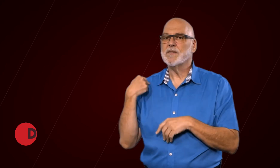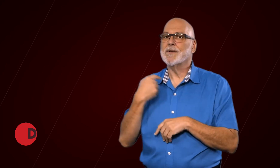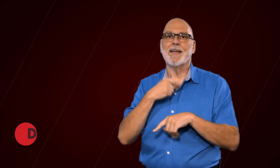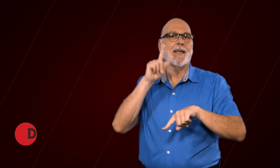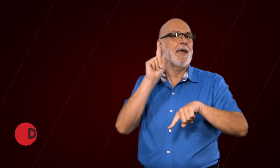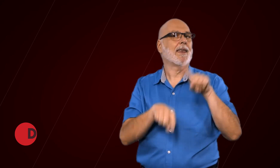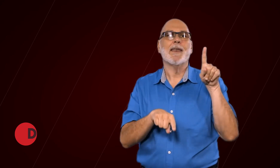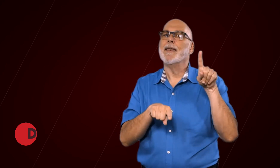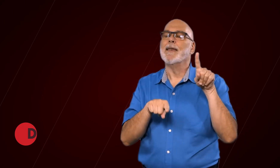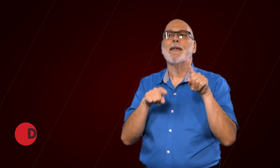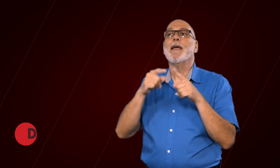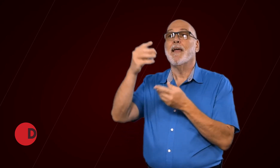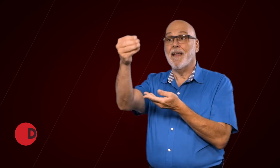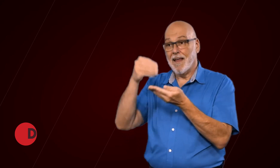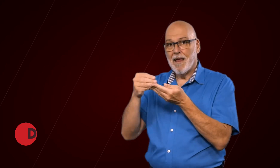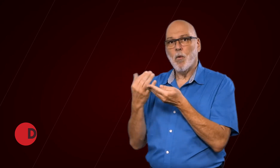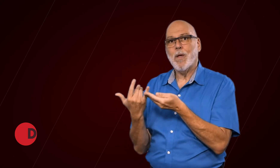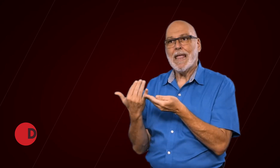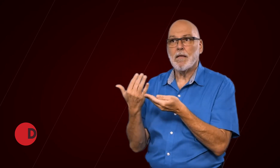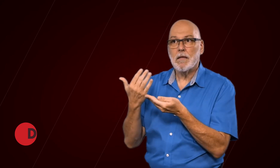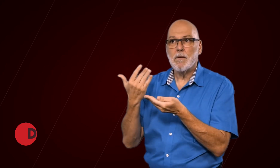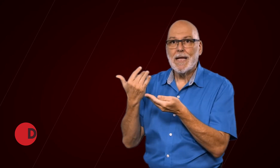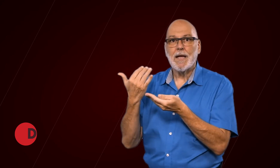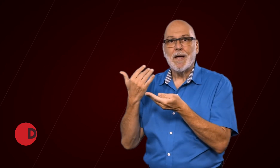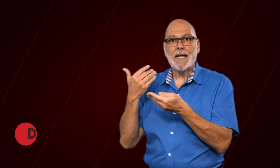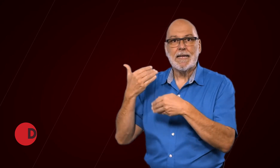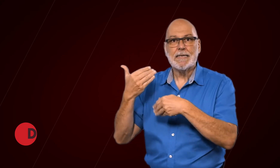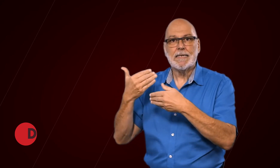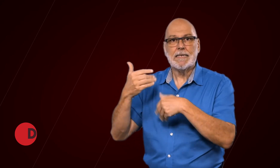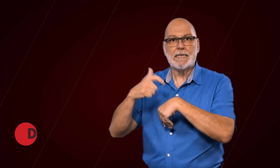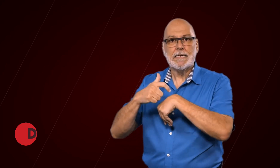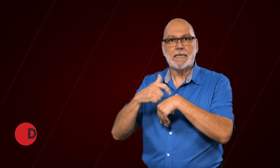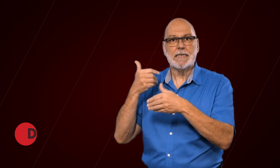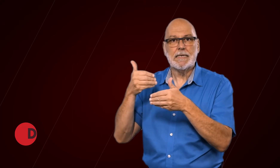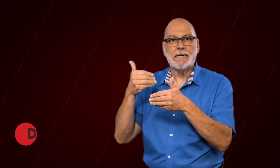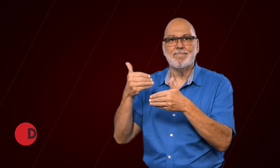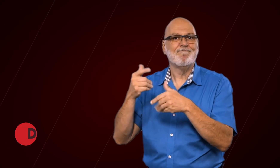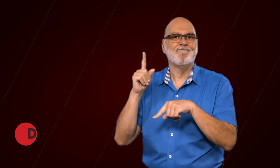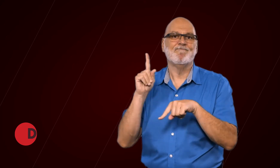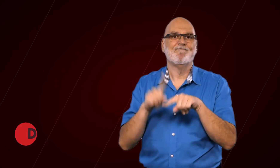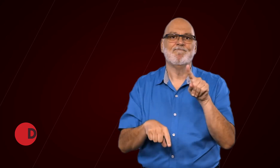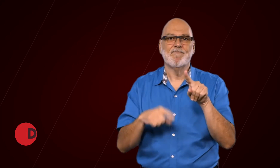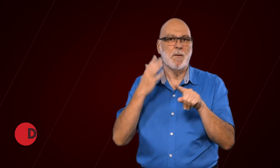We cannot invest too much time in one story as we have to